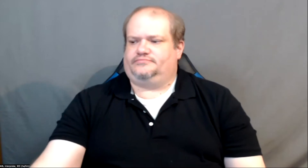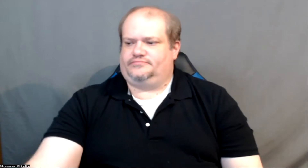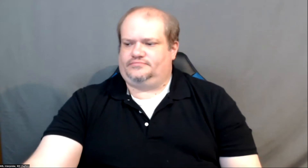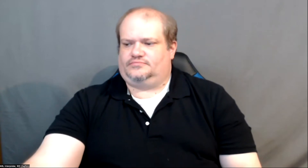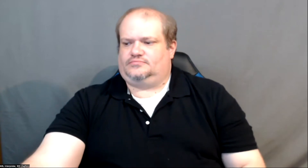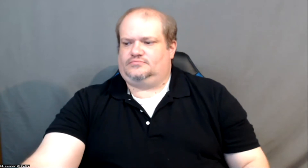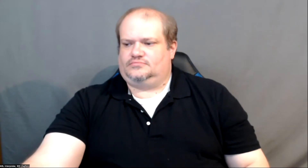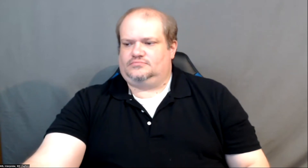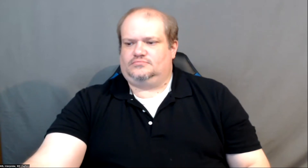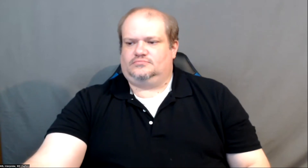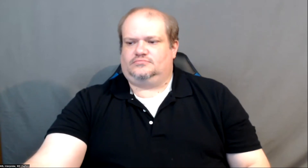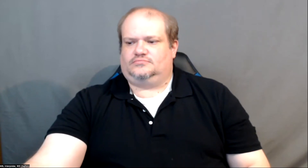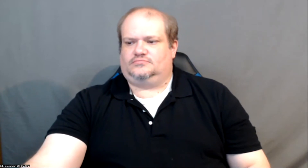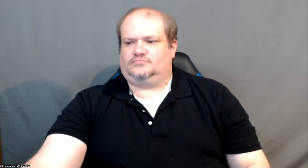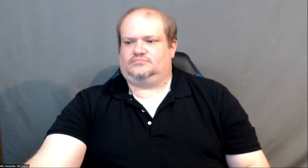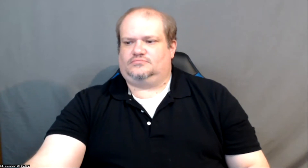So this next one is called “Nameless,”